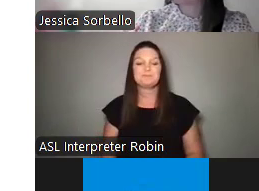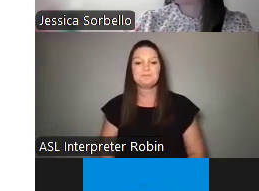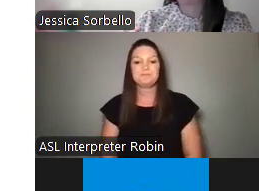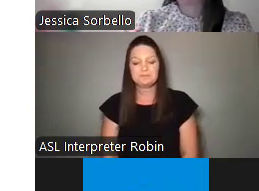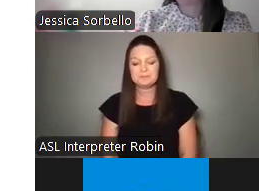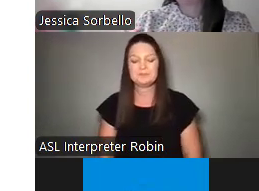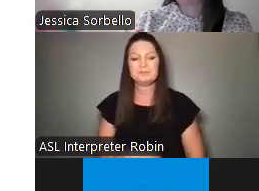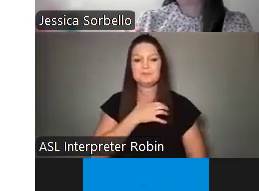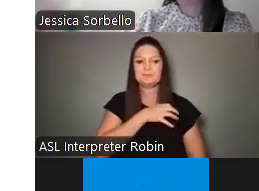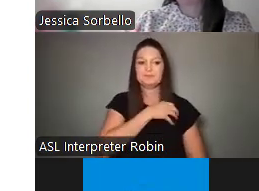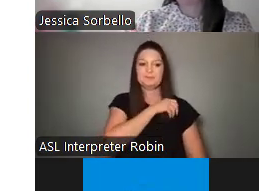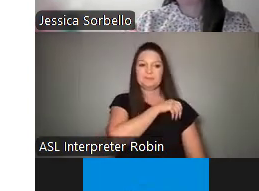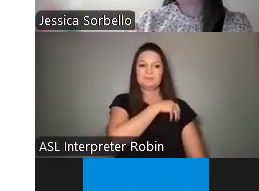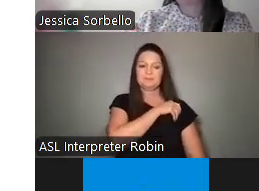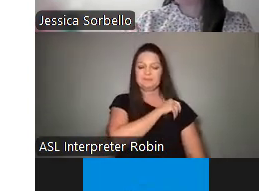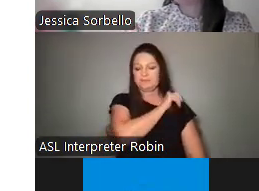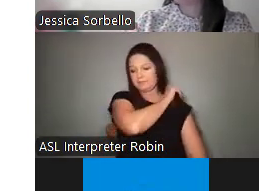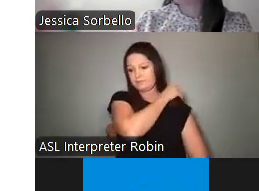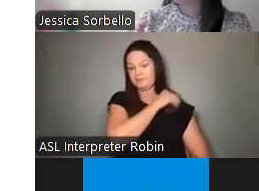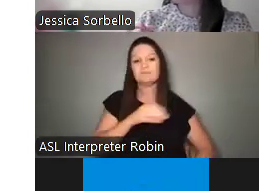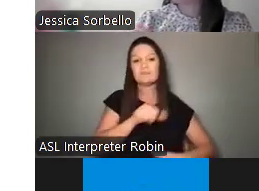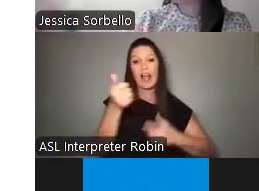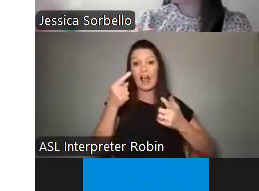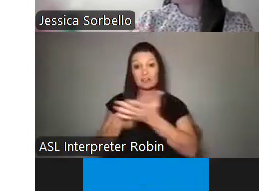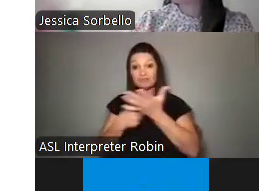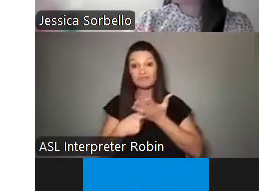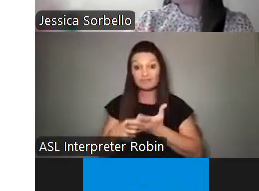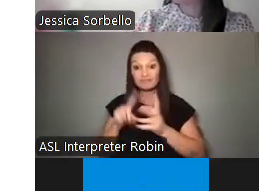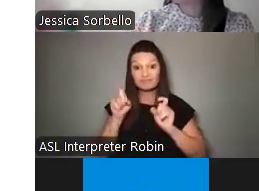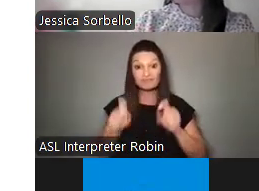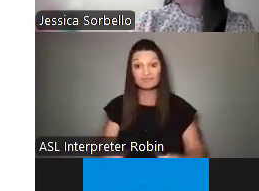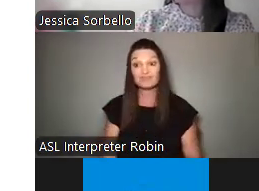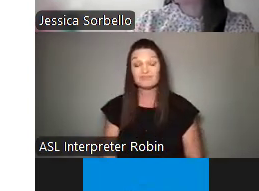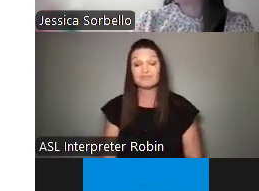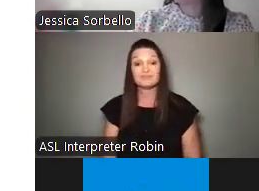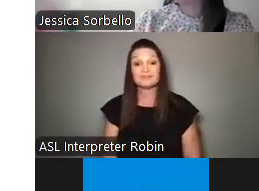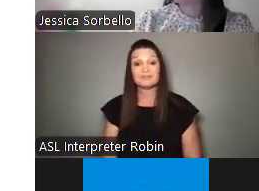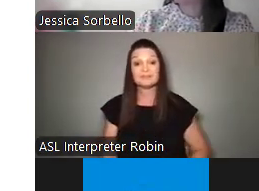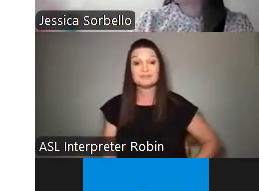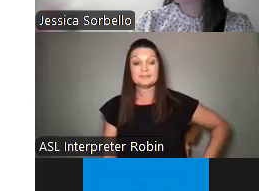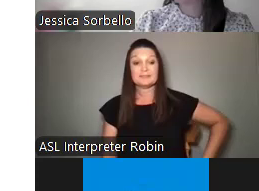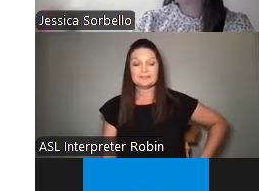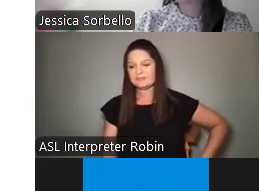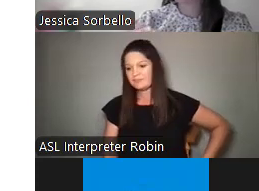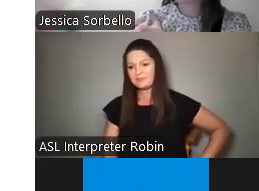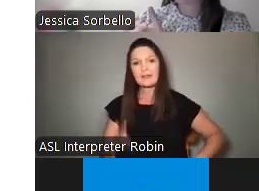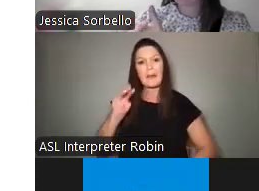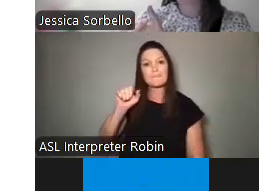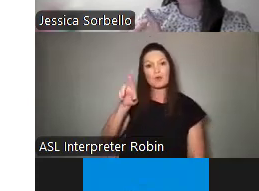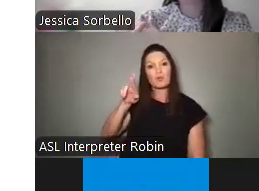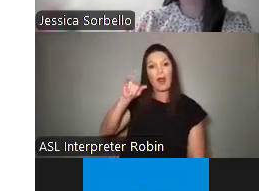»SPEAKER: Hi this is Moriah. »JESSICA SORBELLO: Hi Moriah. »SPEAKER: Coming from a place